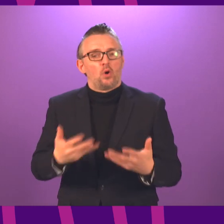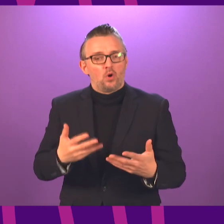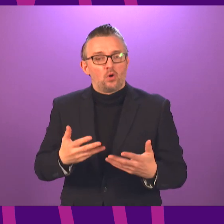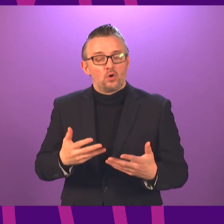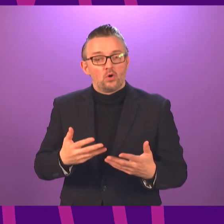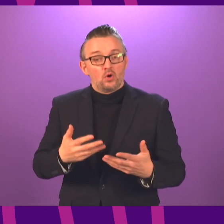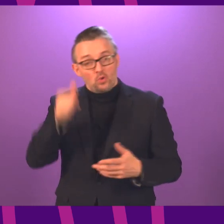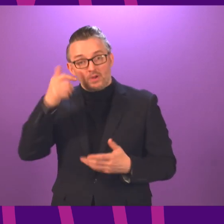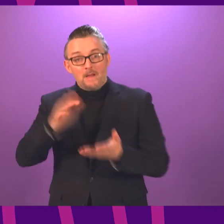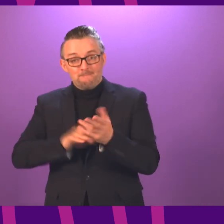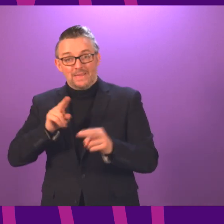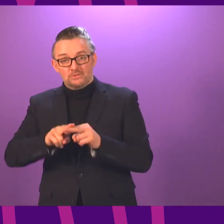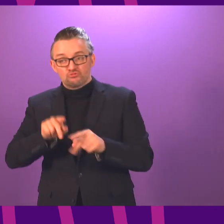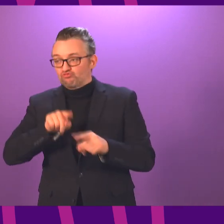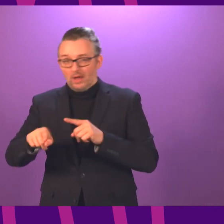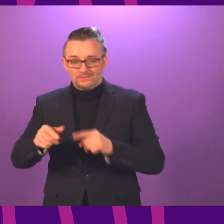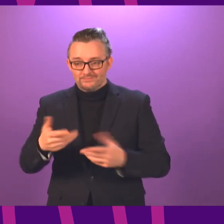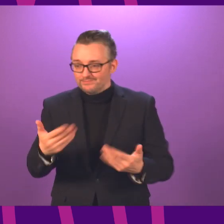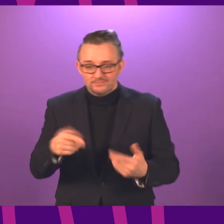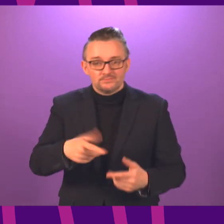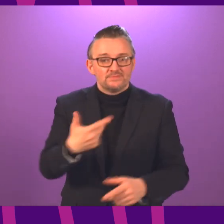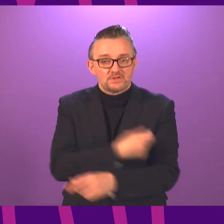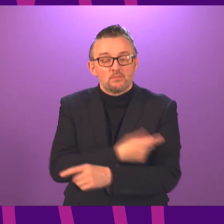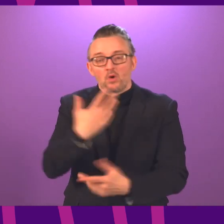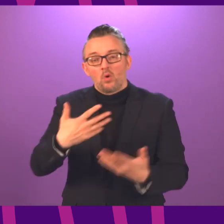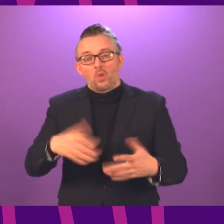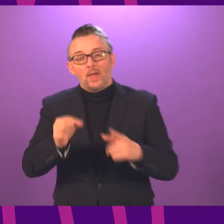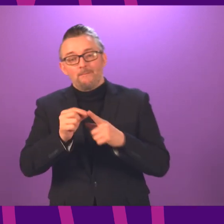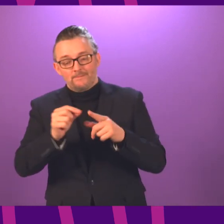efforts of parents and guardians. Only the Pfizer vaccine is licensed for that group,